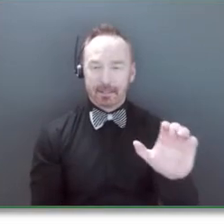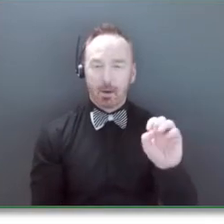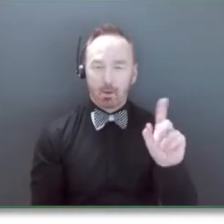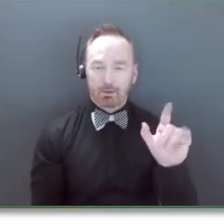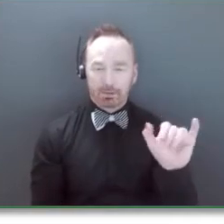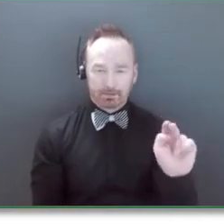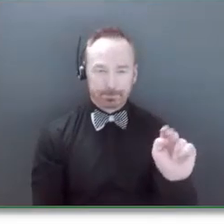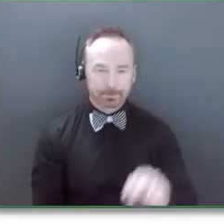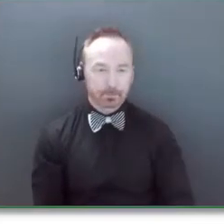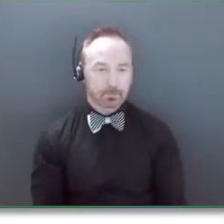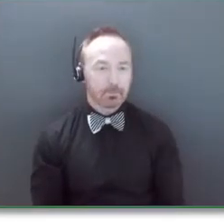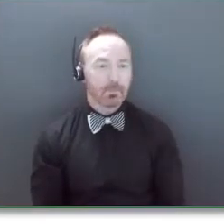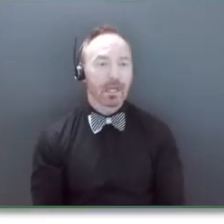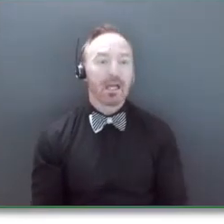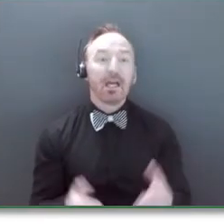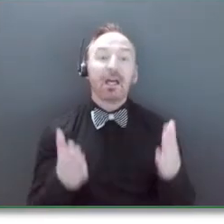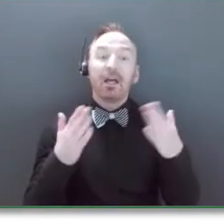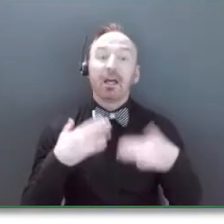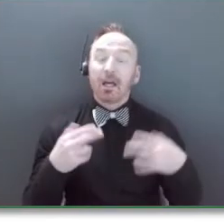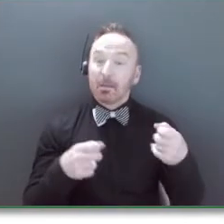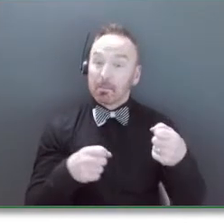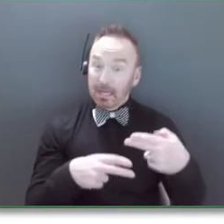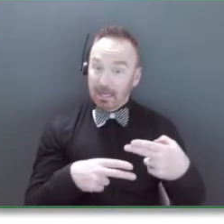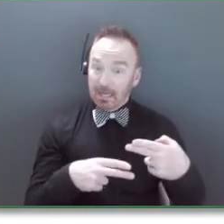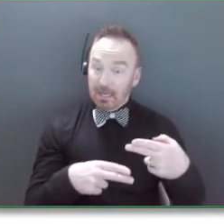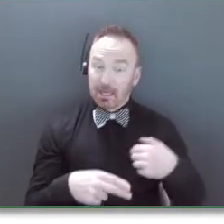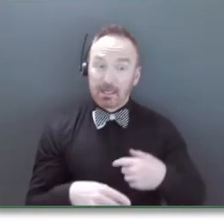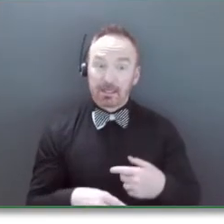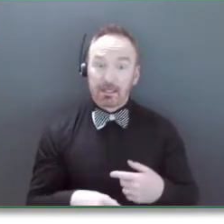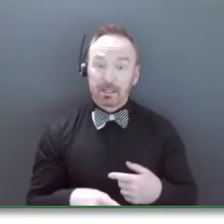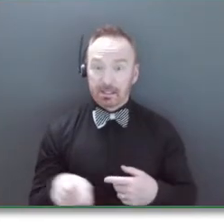So basically, I think you can see from that how you know the where the where